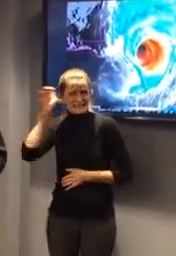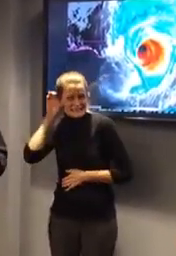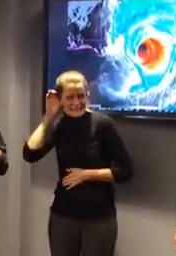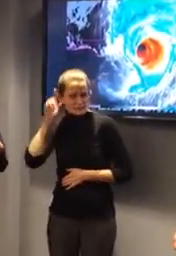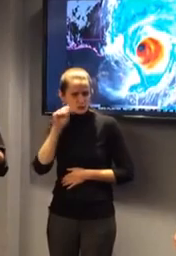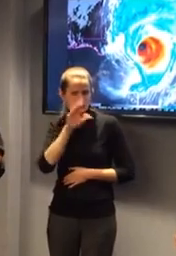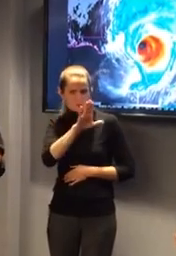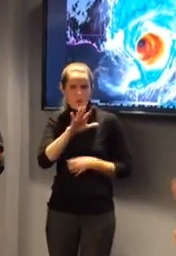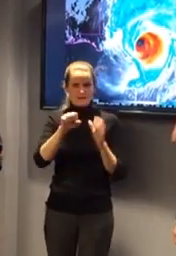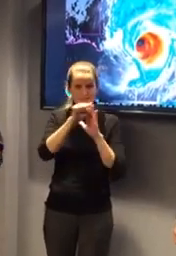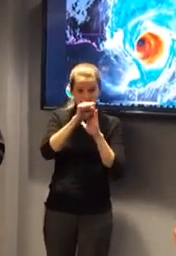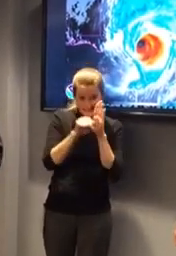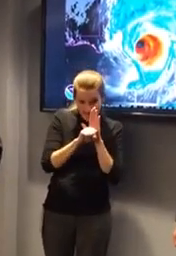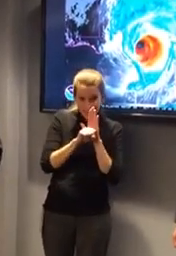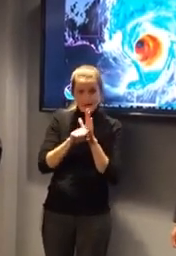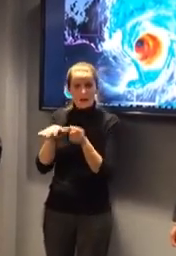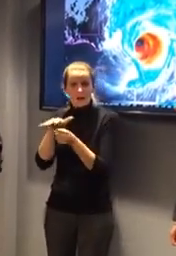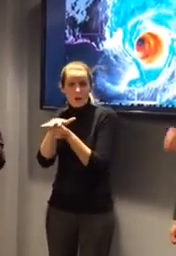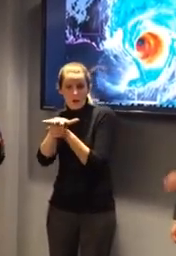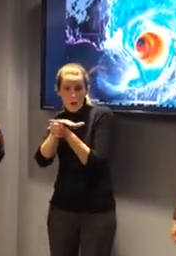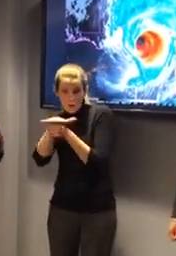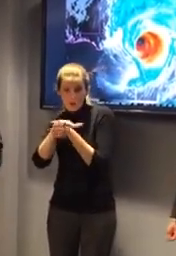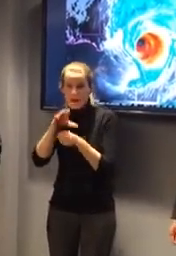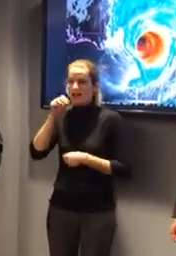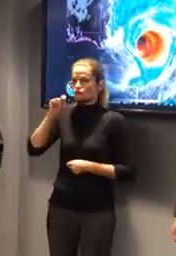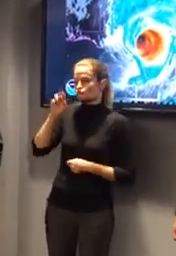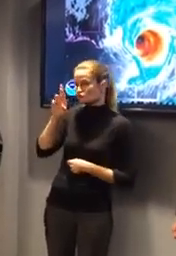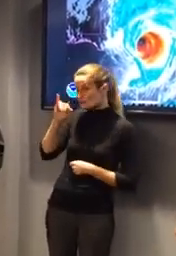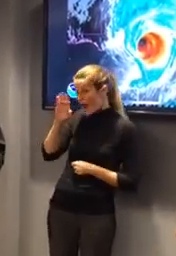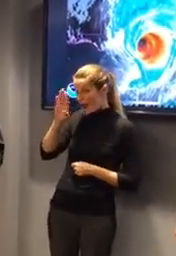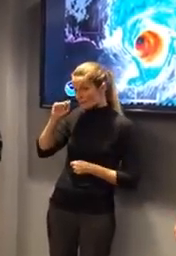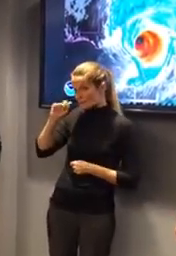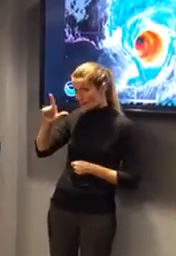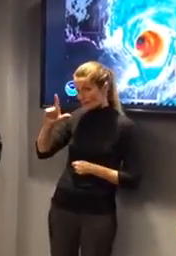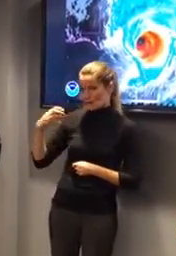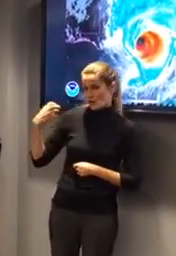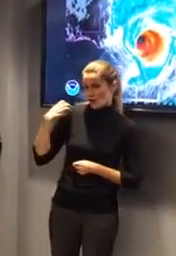If they have told you to evacuate, you need to evacuate, you need to get out of harm's